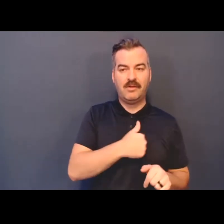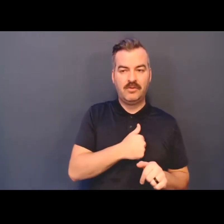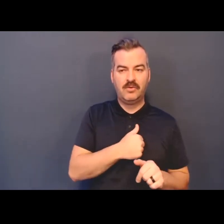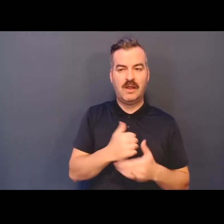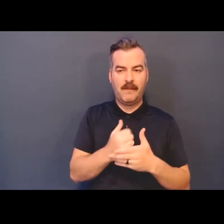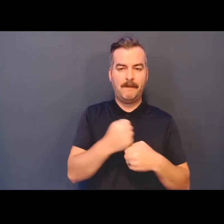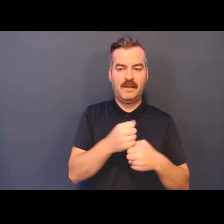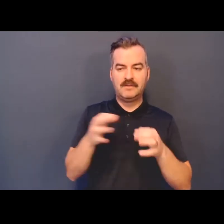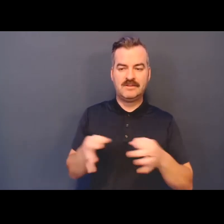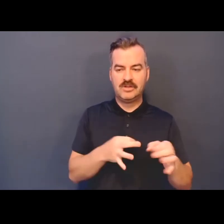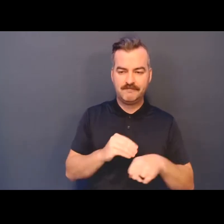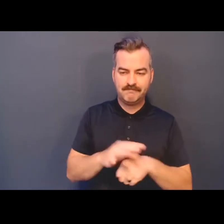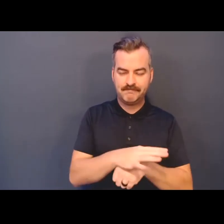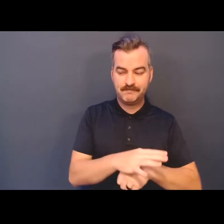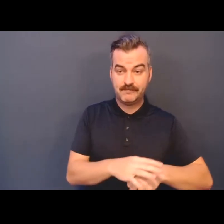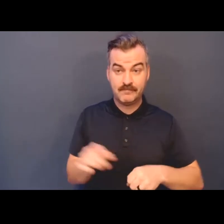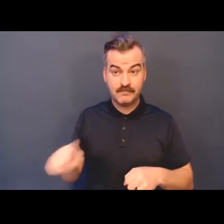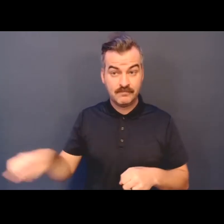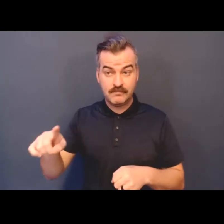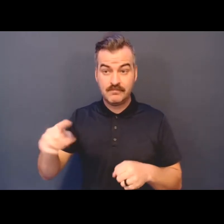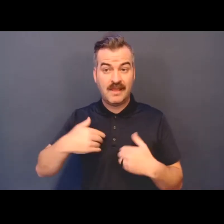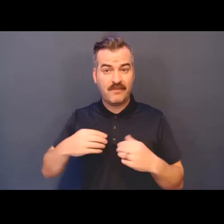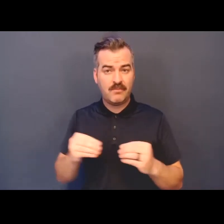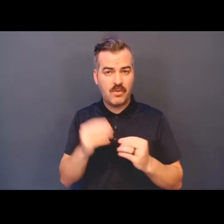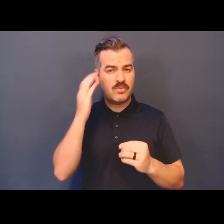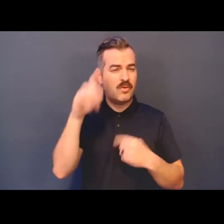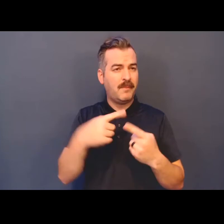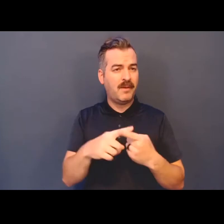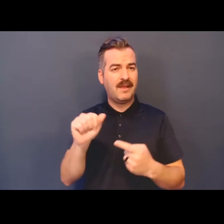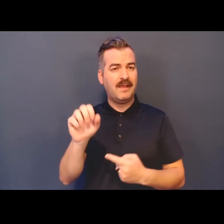15:12:47 Despite increased awareness of Abel ism then Pembroke found that even though many